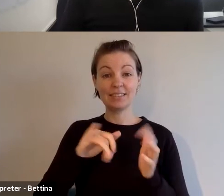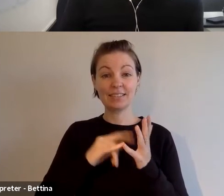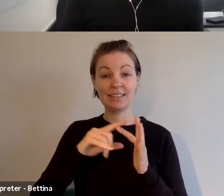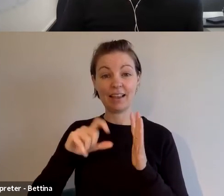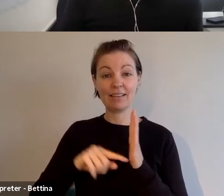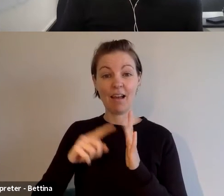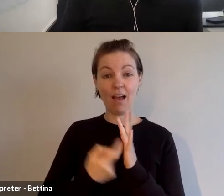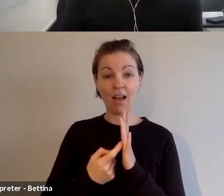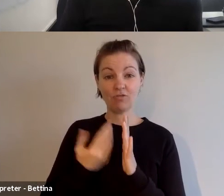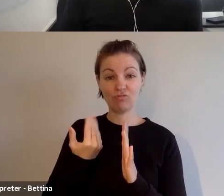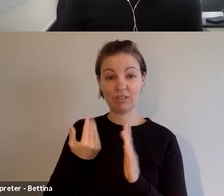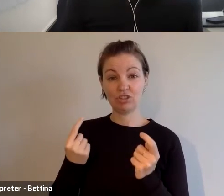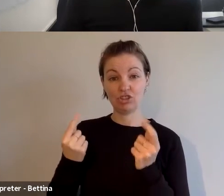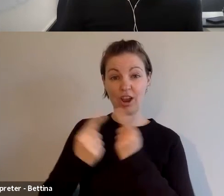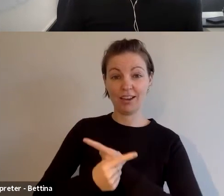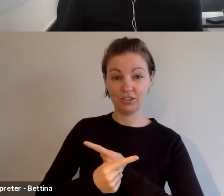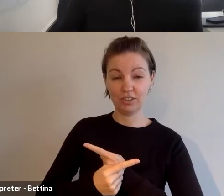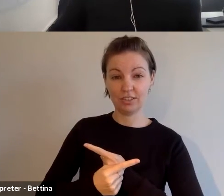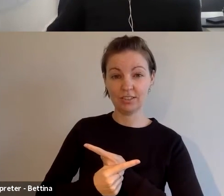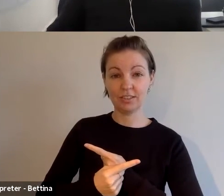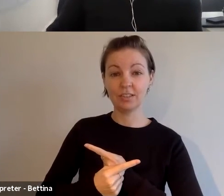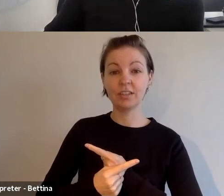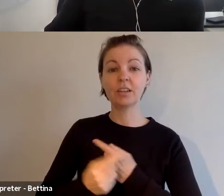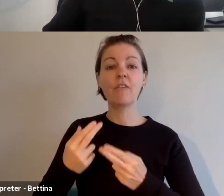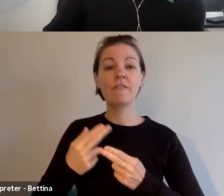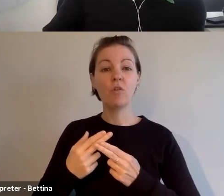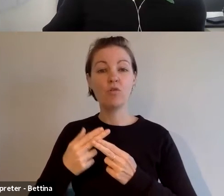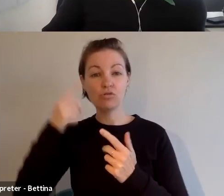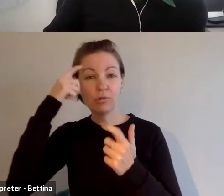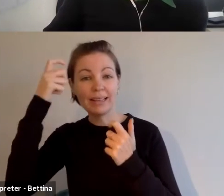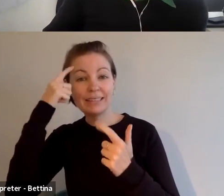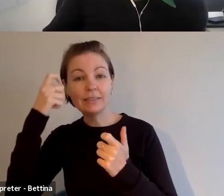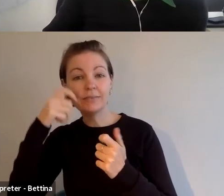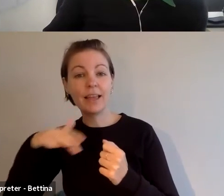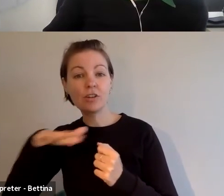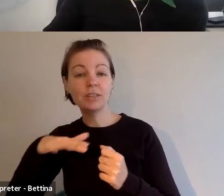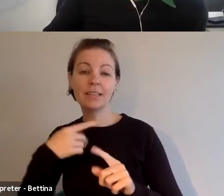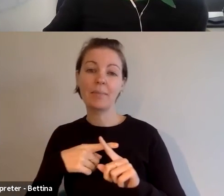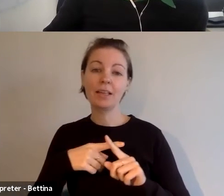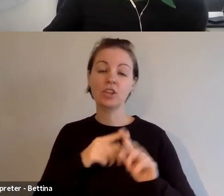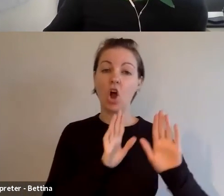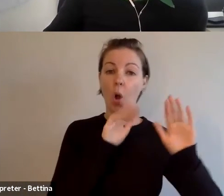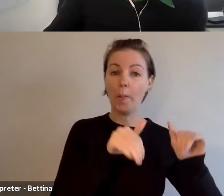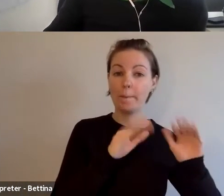Changes in both the creative fields and higher education. But perhaps he could speak to how these changes recently might have